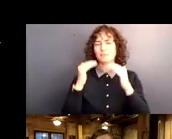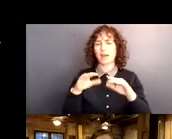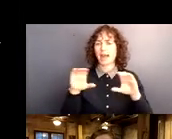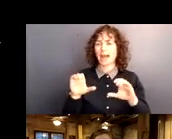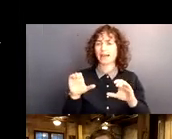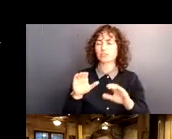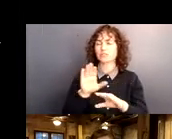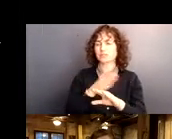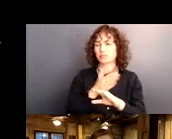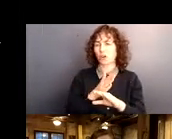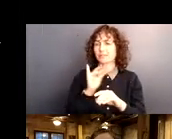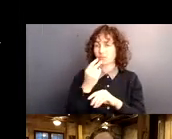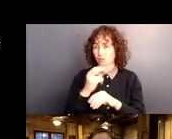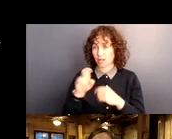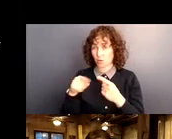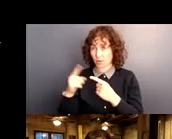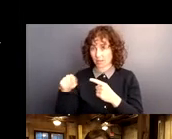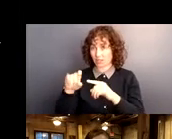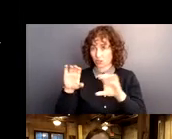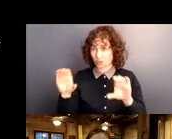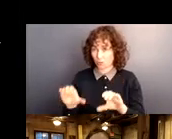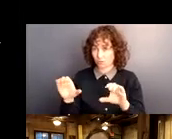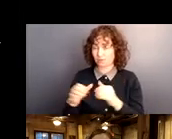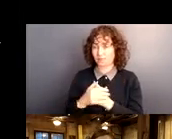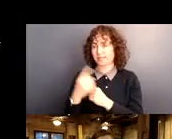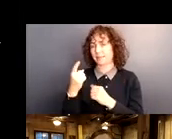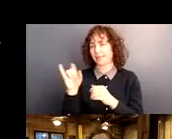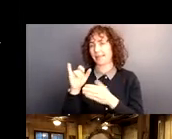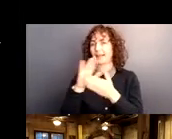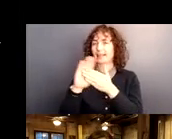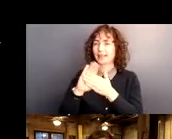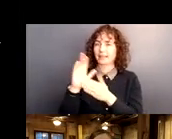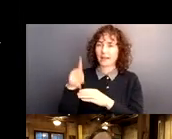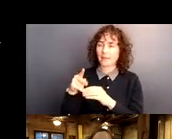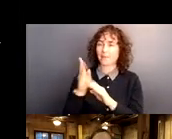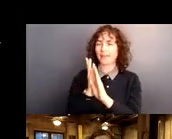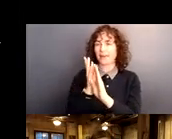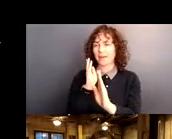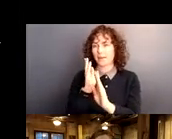that require your students to perform an action such as cleaning up, lining up, washing hands,